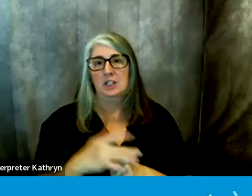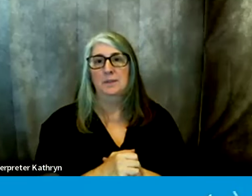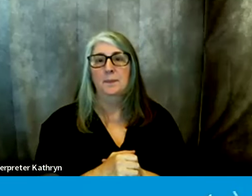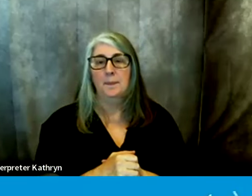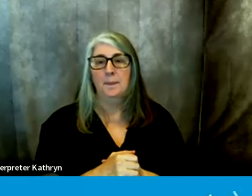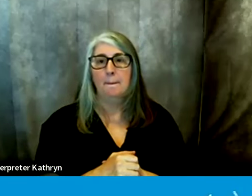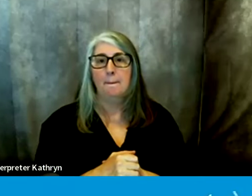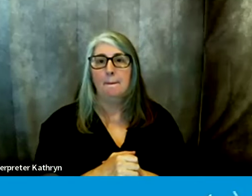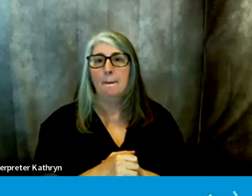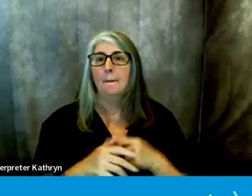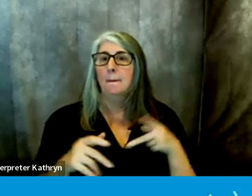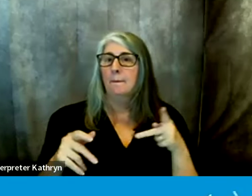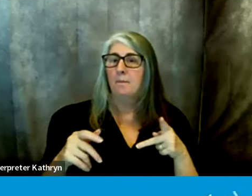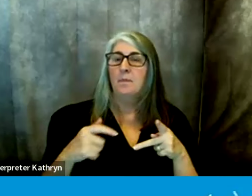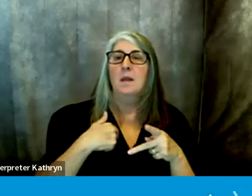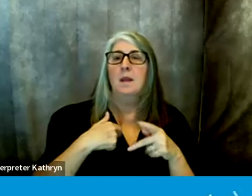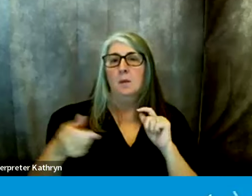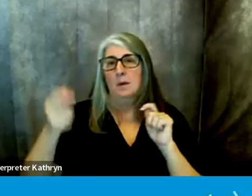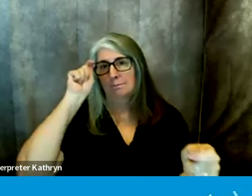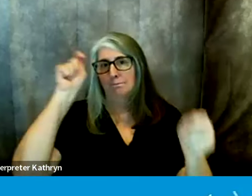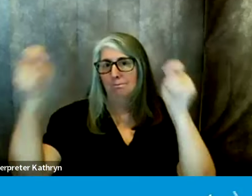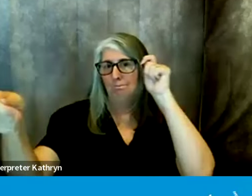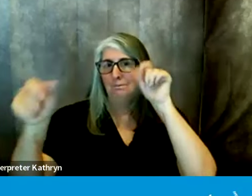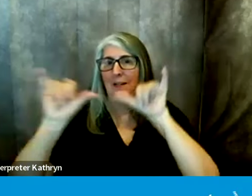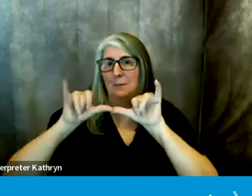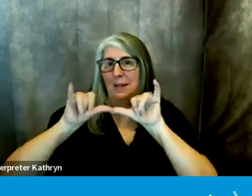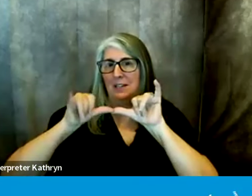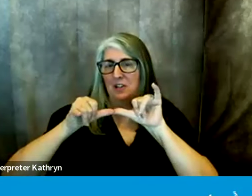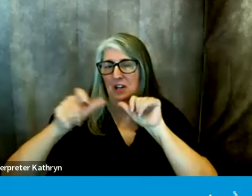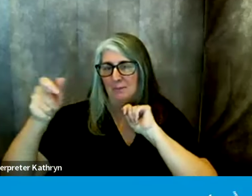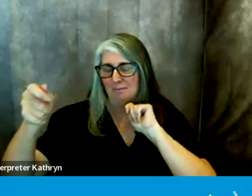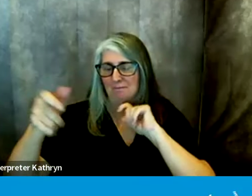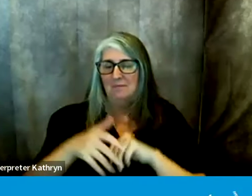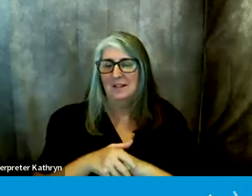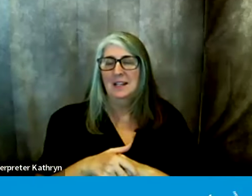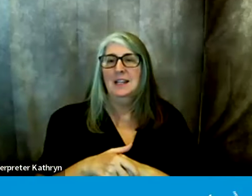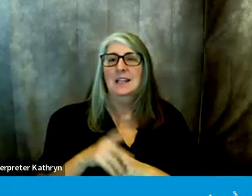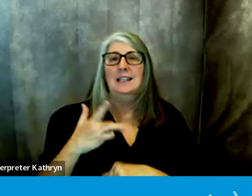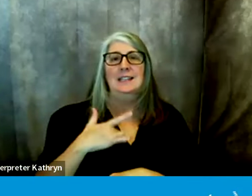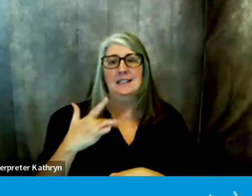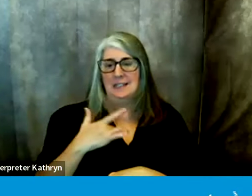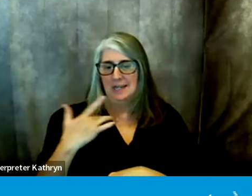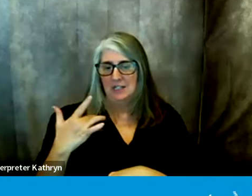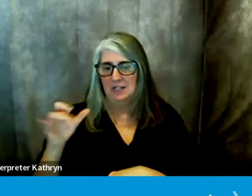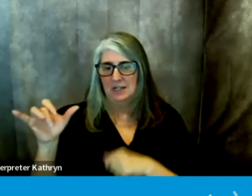I'm going to put on my engineer's hat and add one additional point to that. Sensation is like an internal GPS system.